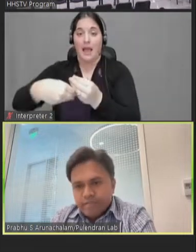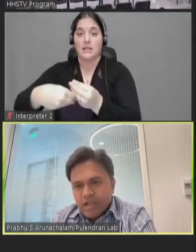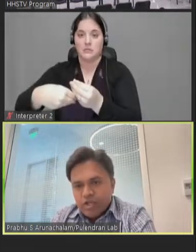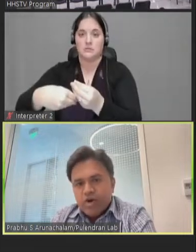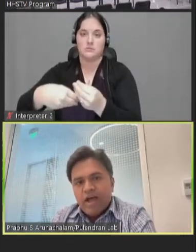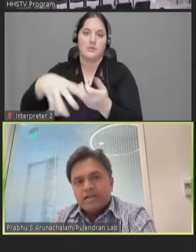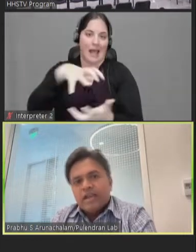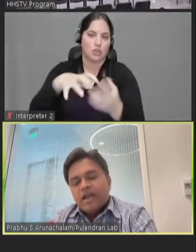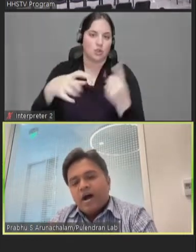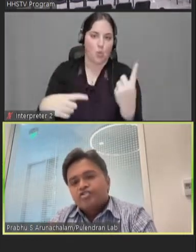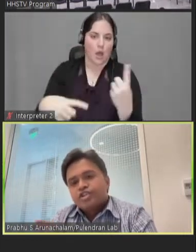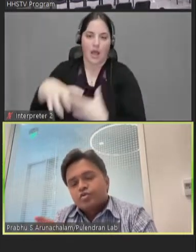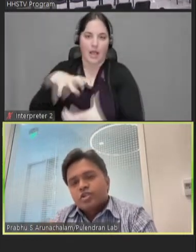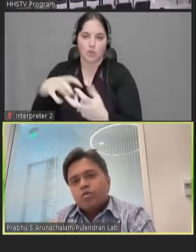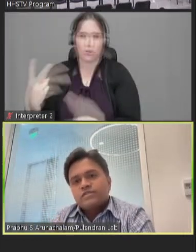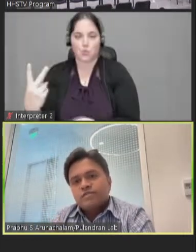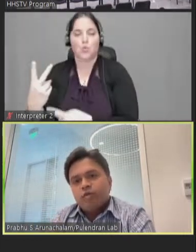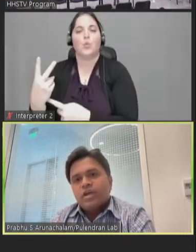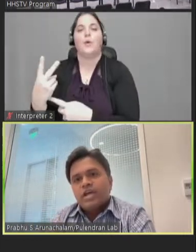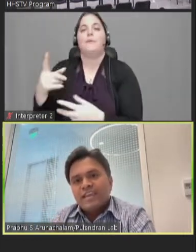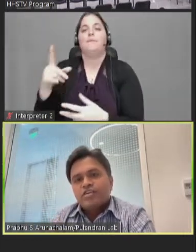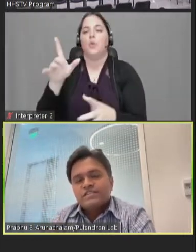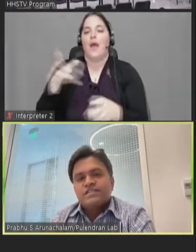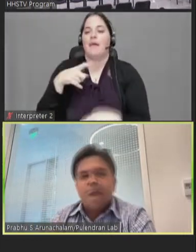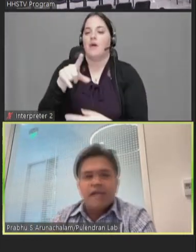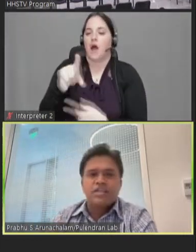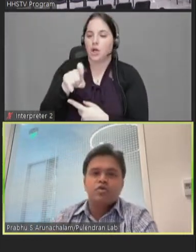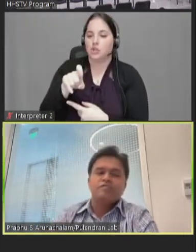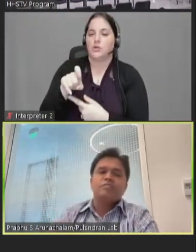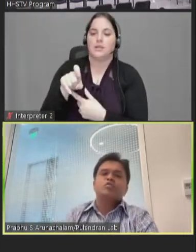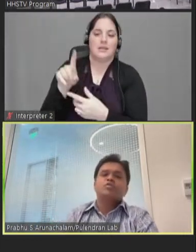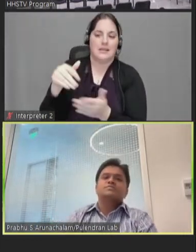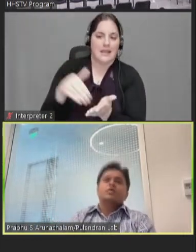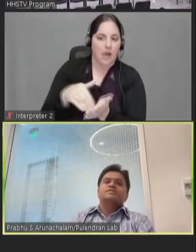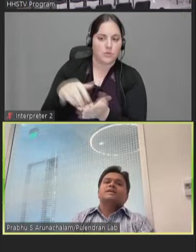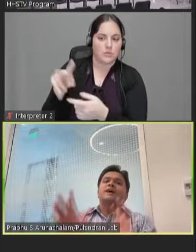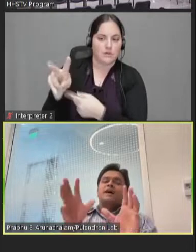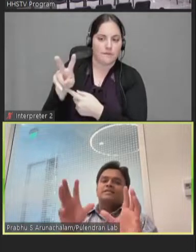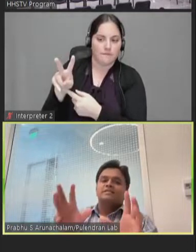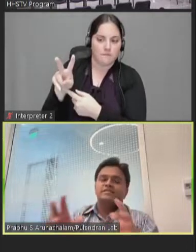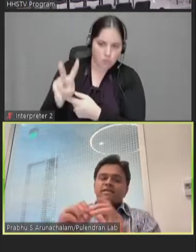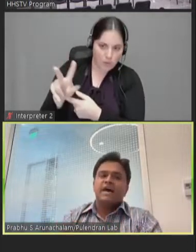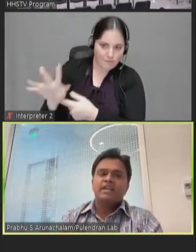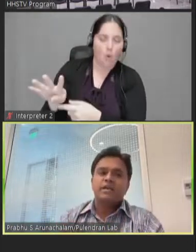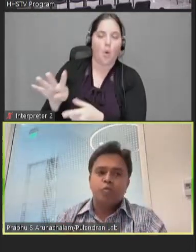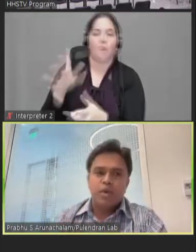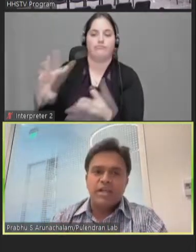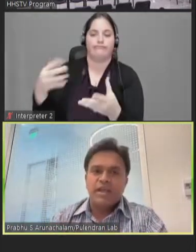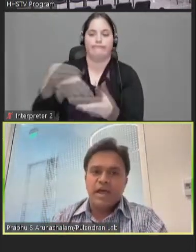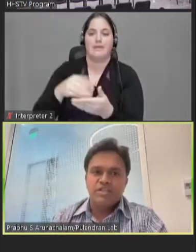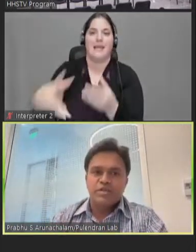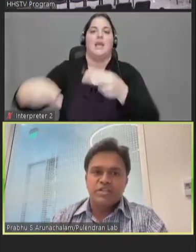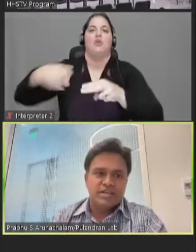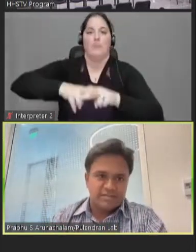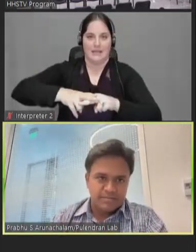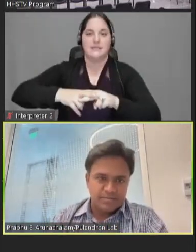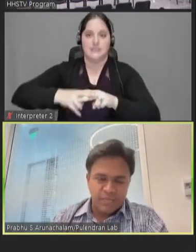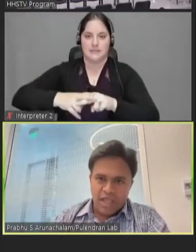you had a 100 to 1,000-fold increase in the magnitude of immune response. And this is exactly what an adjuvant does.